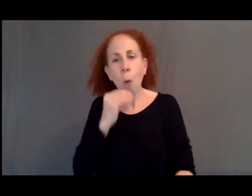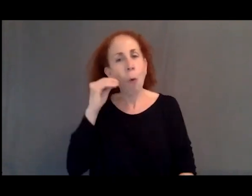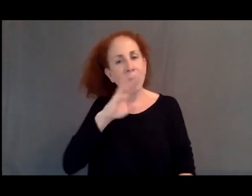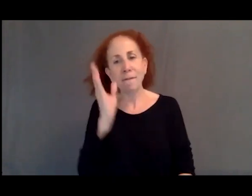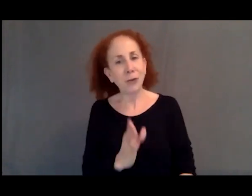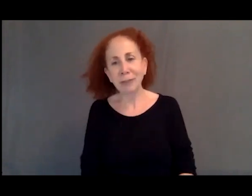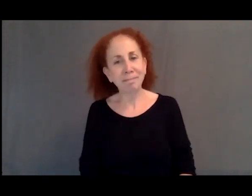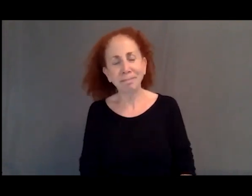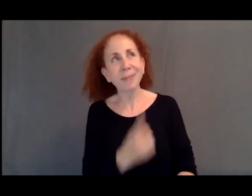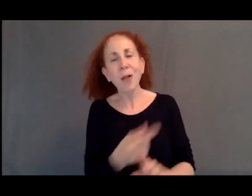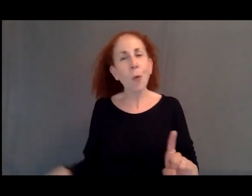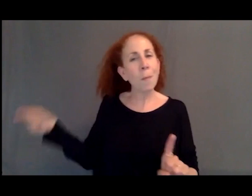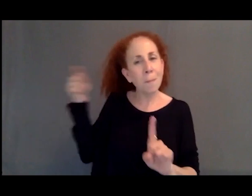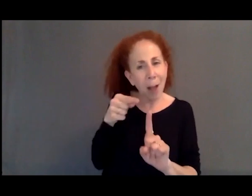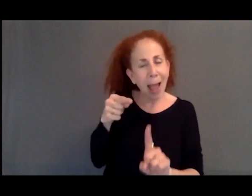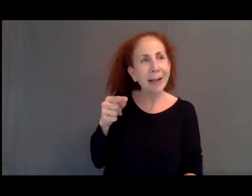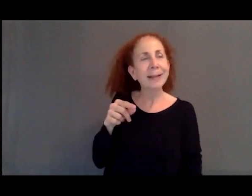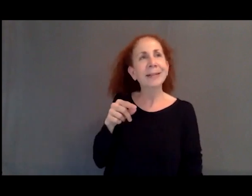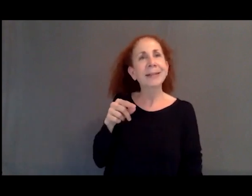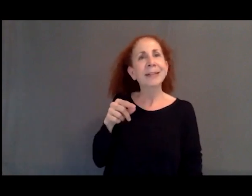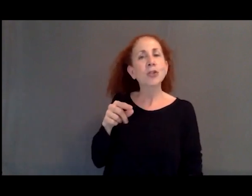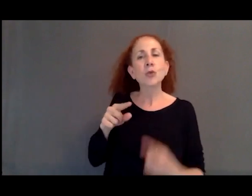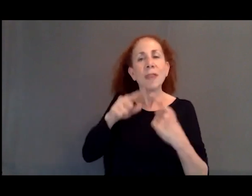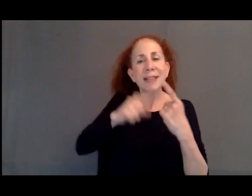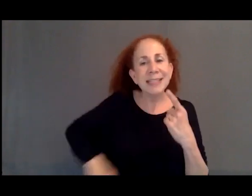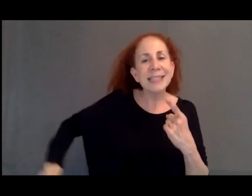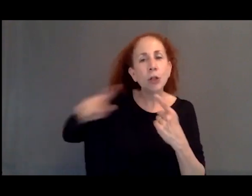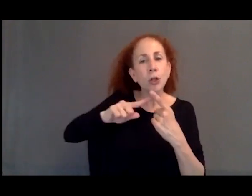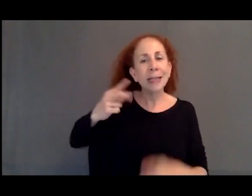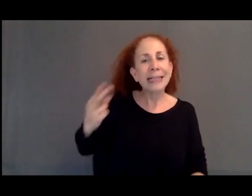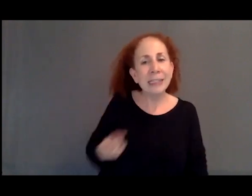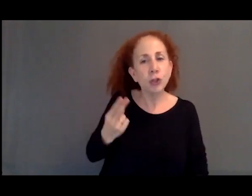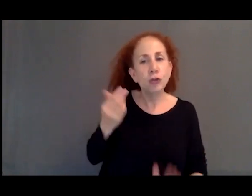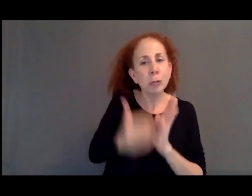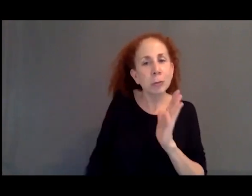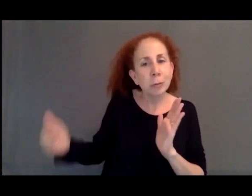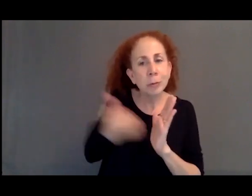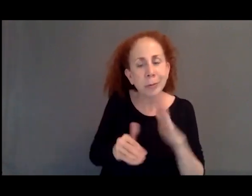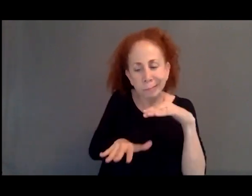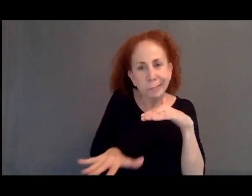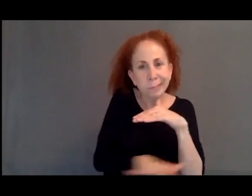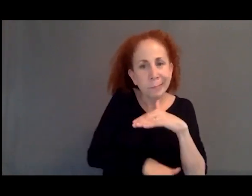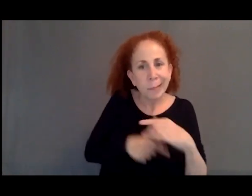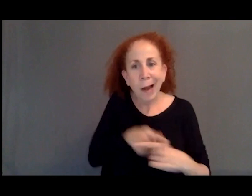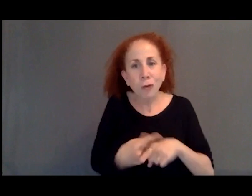Because just go back to the idea of the cyclical nature of history and the massive contradictions we're all embedded in.